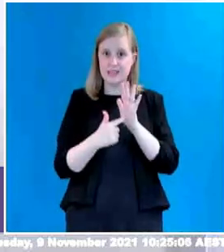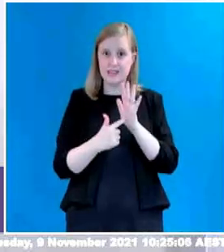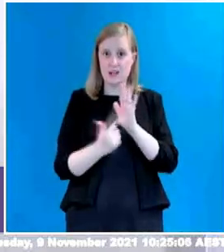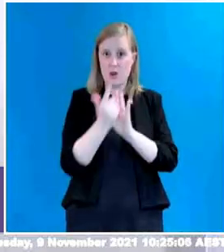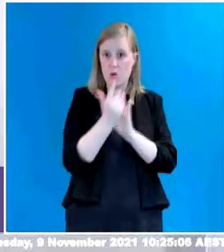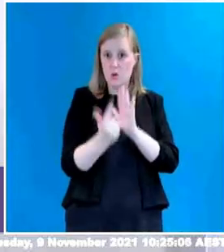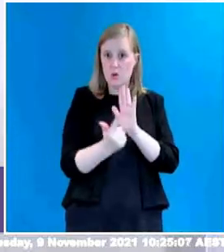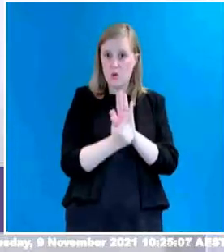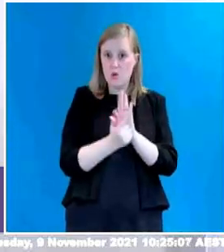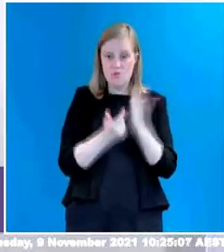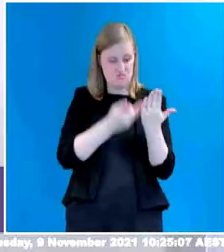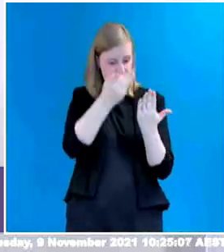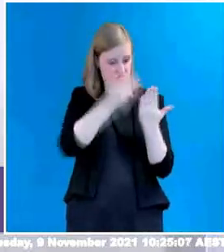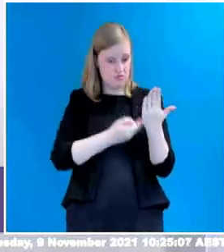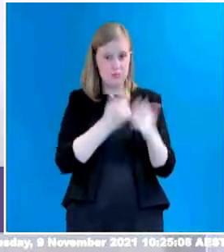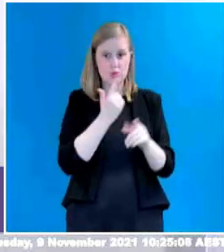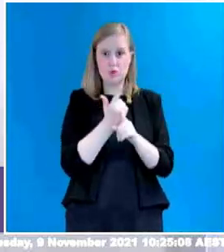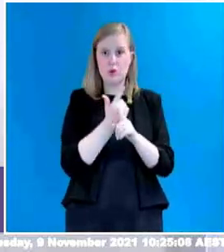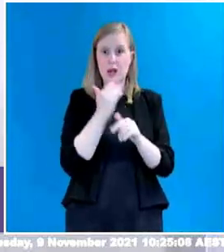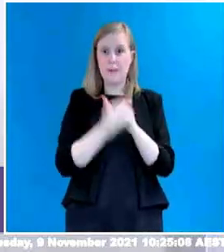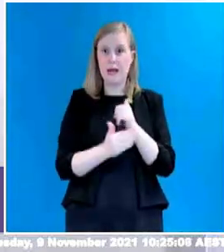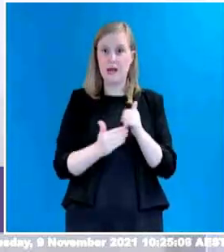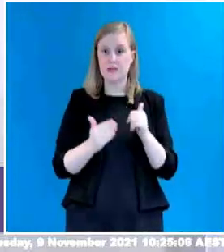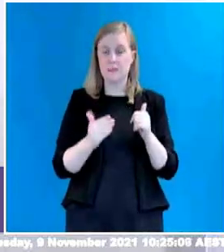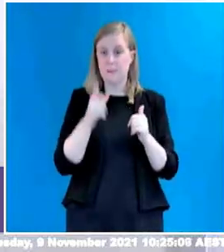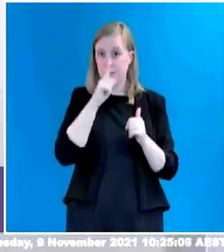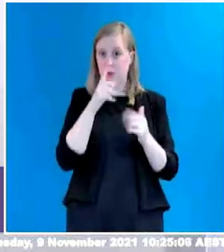people with disability in the Human Rights Act.